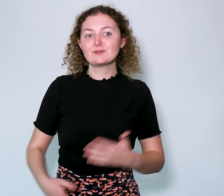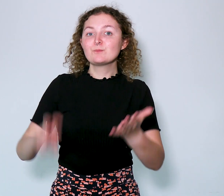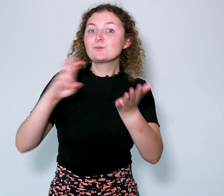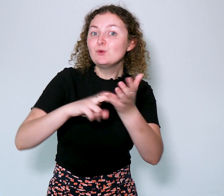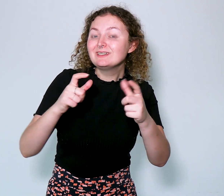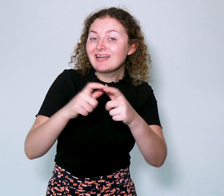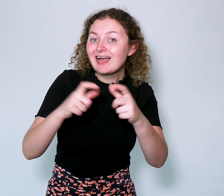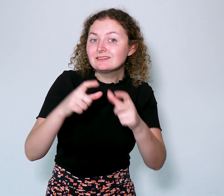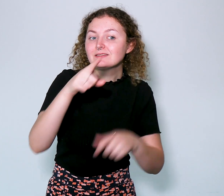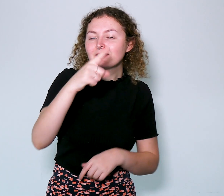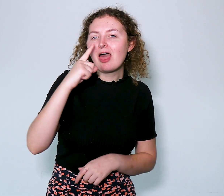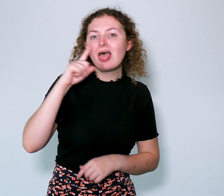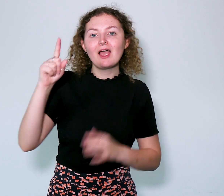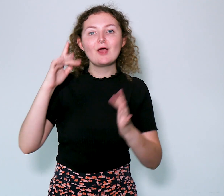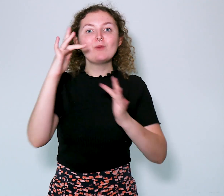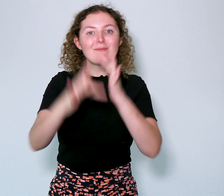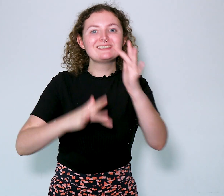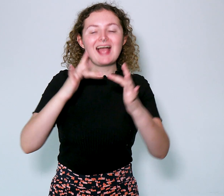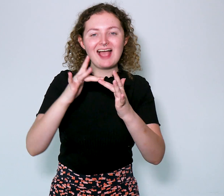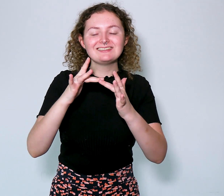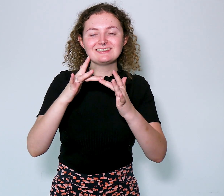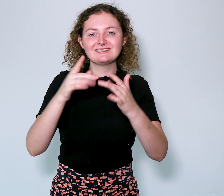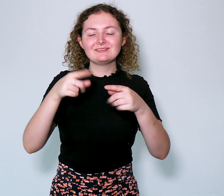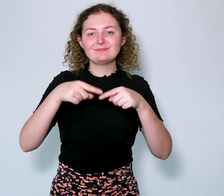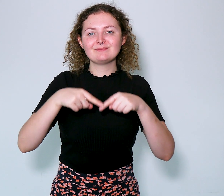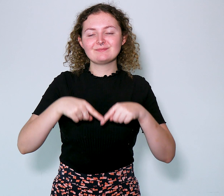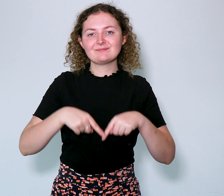To book your tickets visit our website